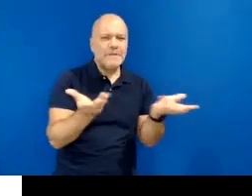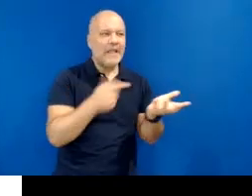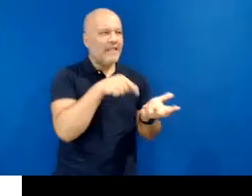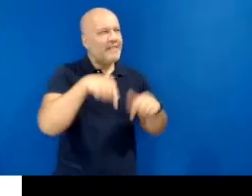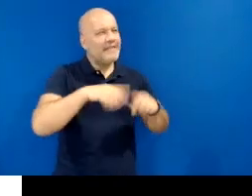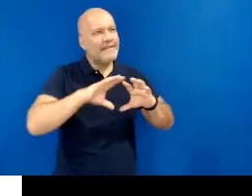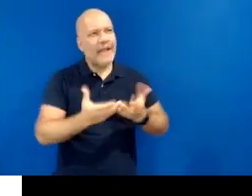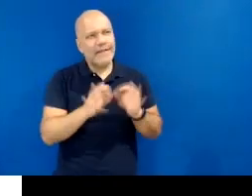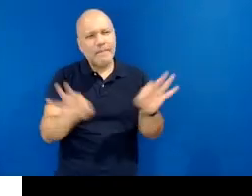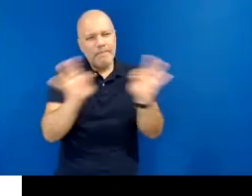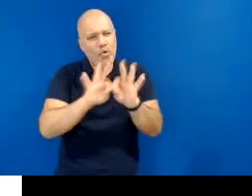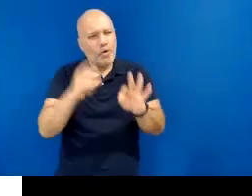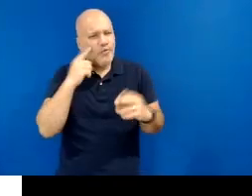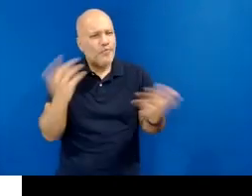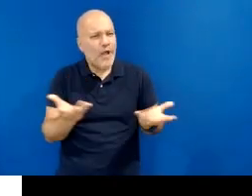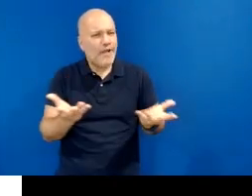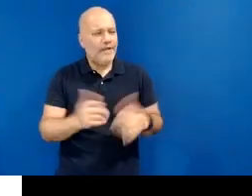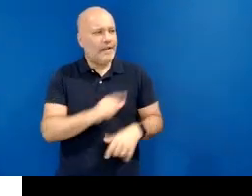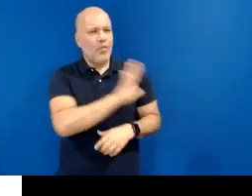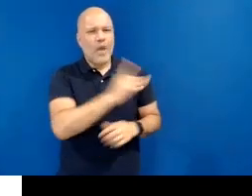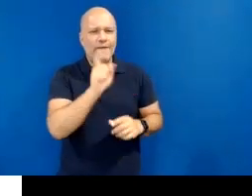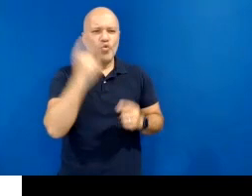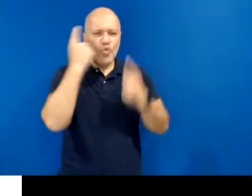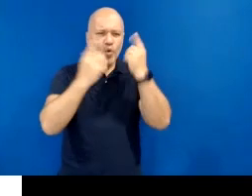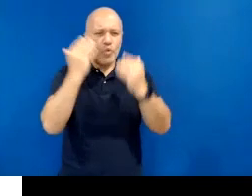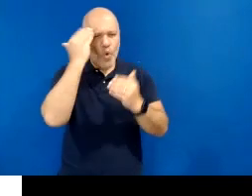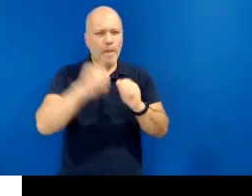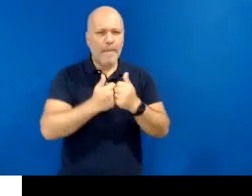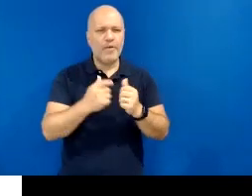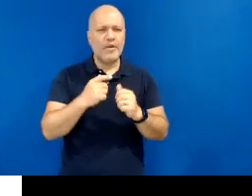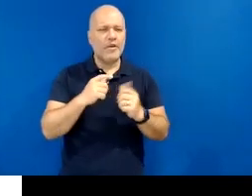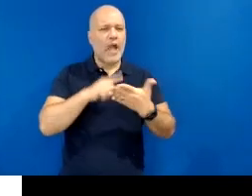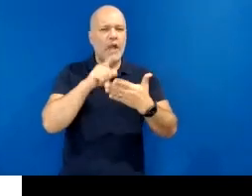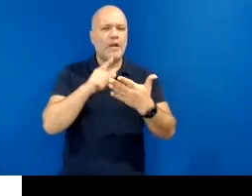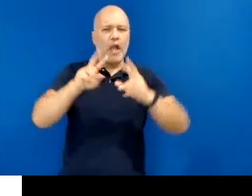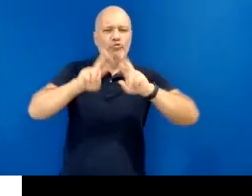What do they need to know about critical thinking or sociology? How is it relevant? Relevant for them?